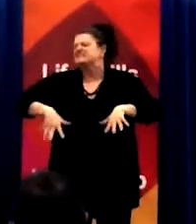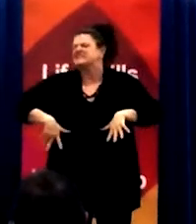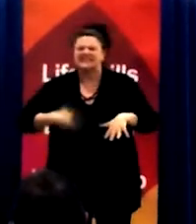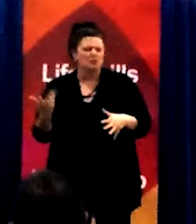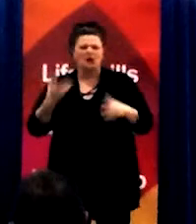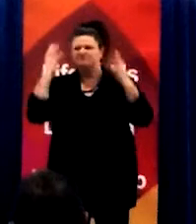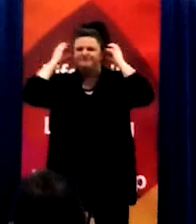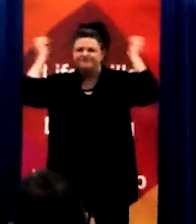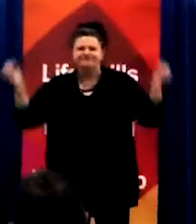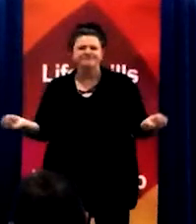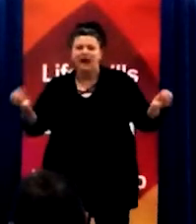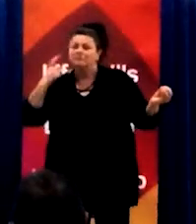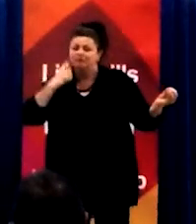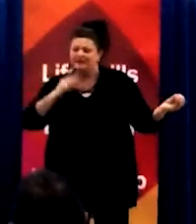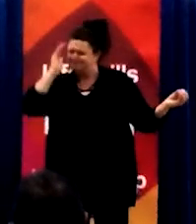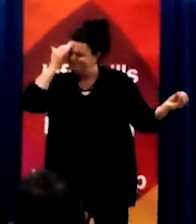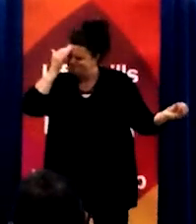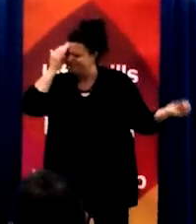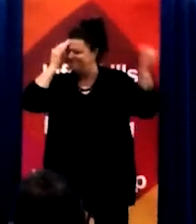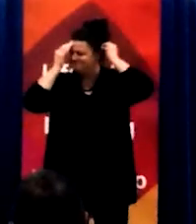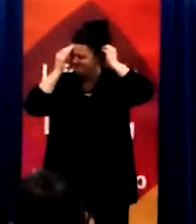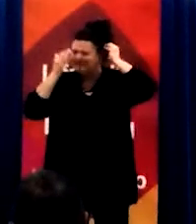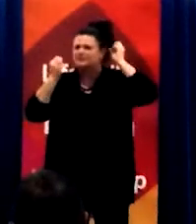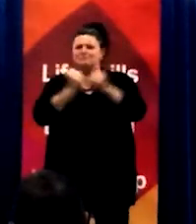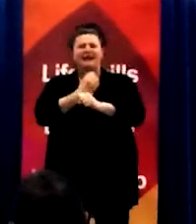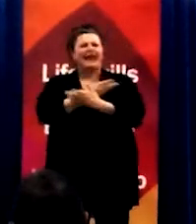to wear the second one to make everyone happy and myself.